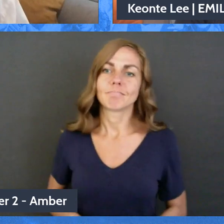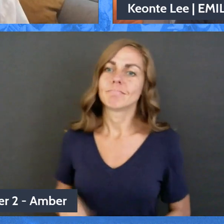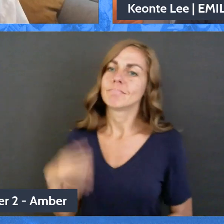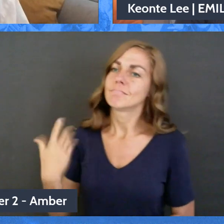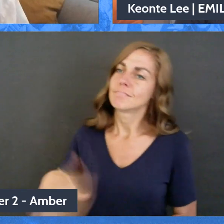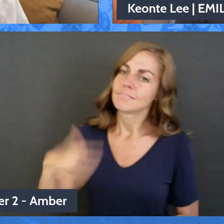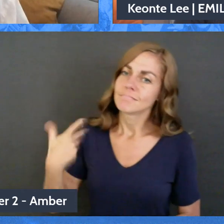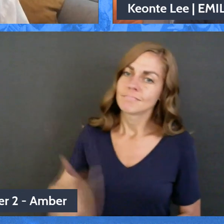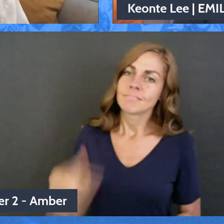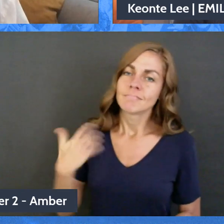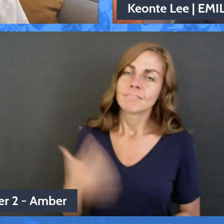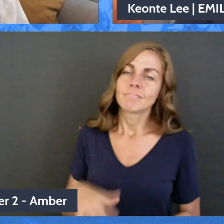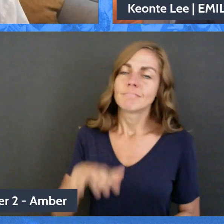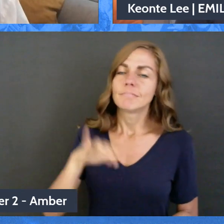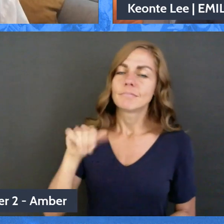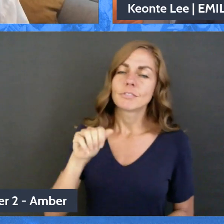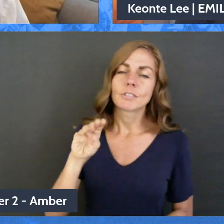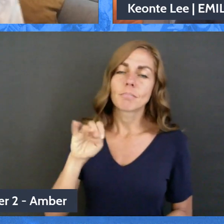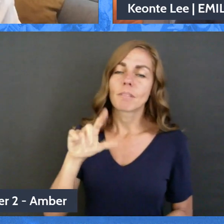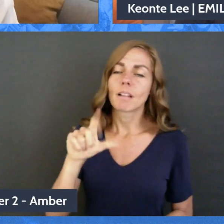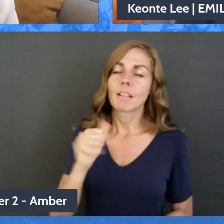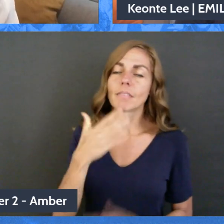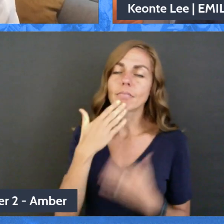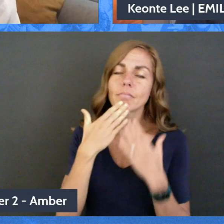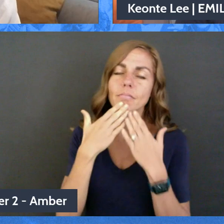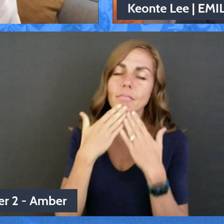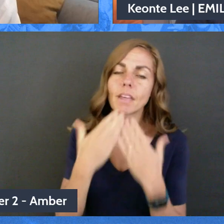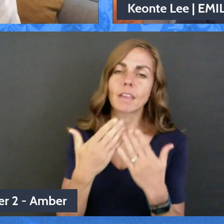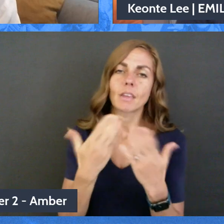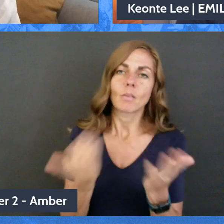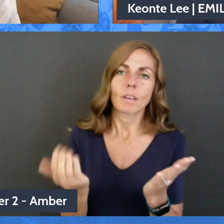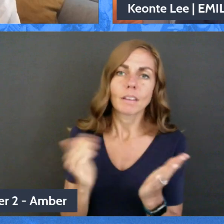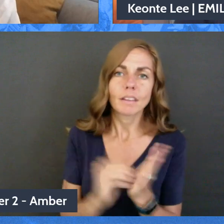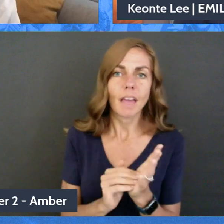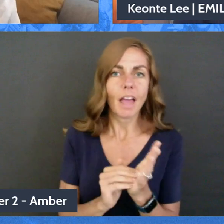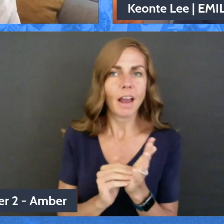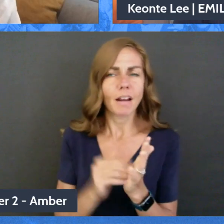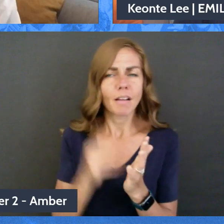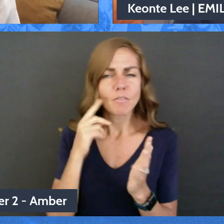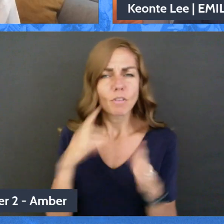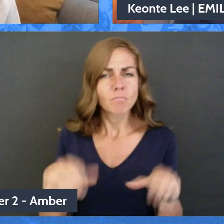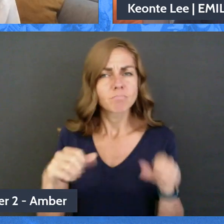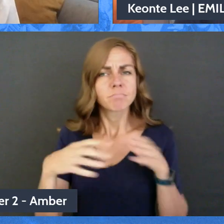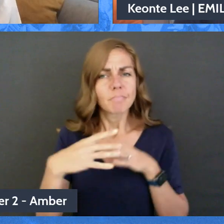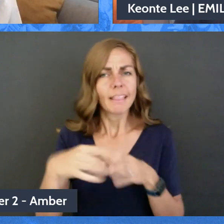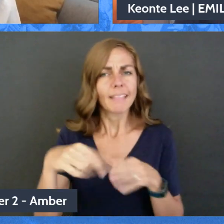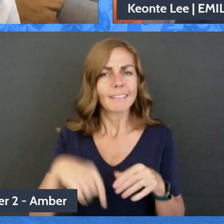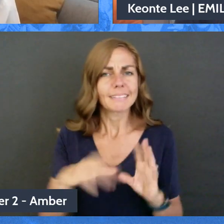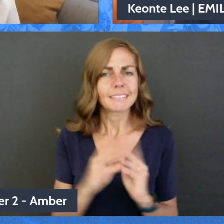Jamila, thank you again for not only leading the session, but just providing background.